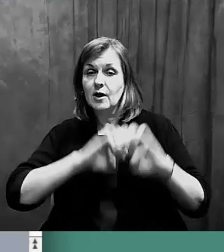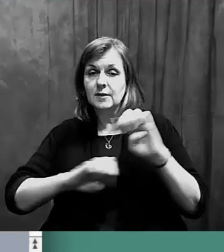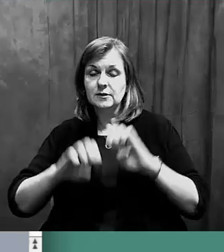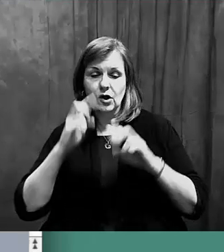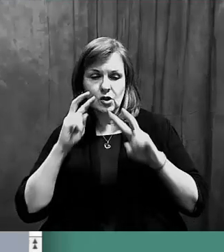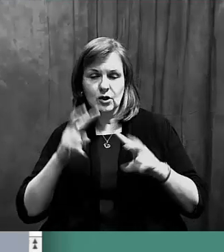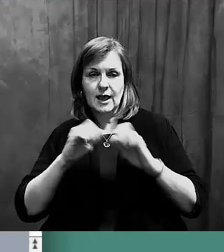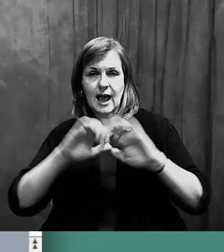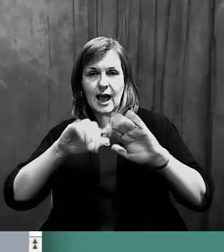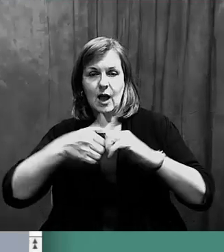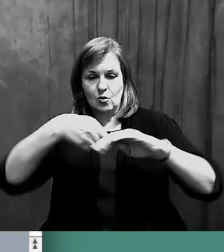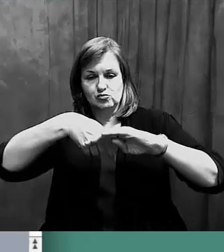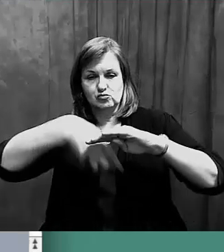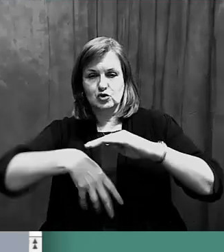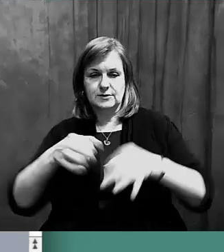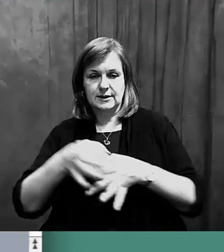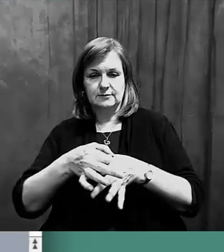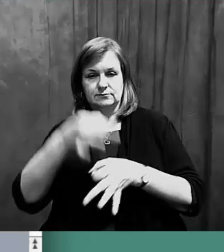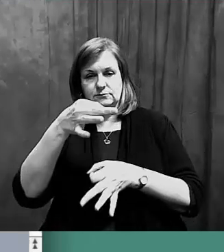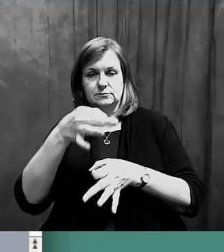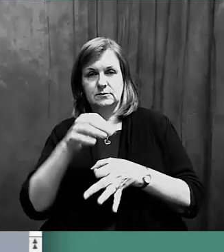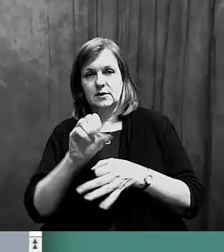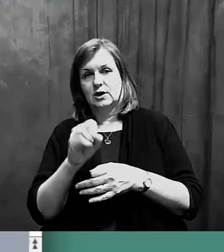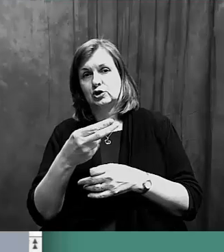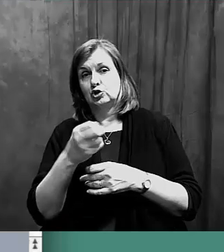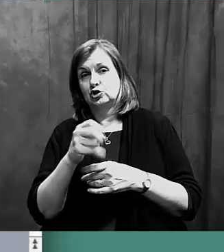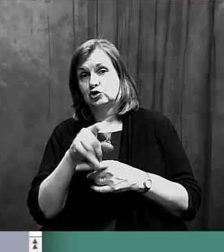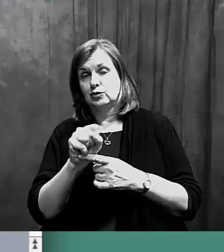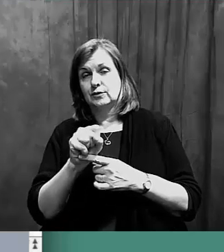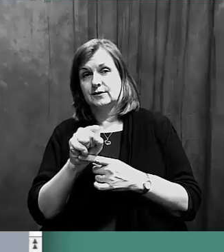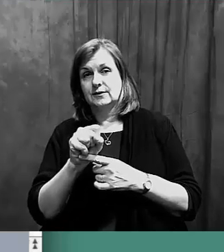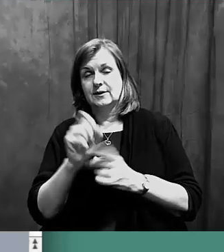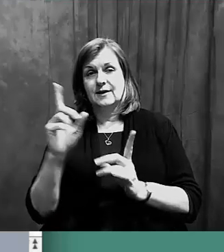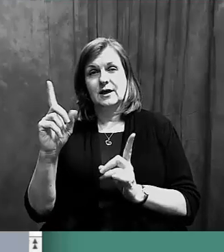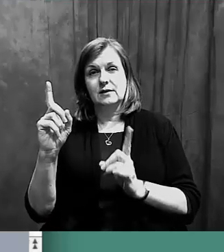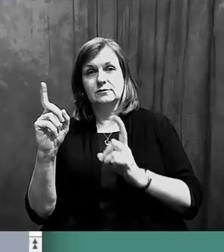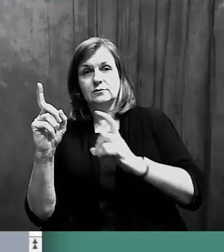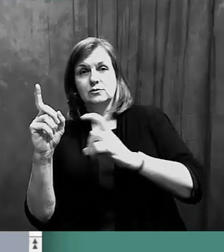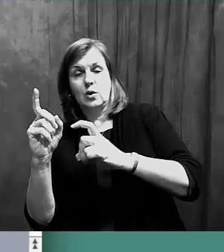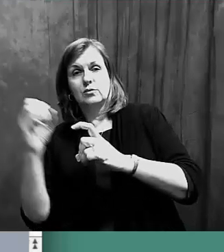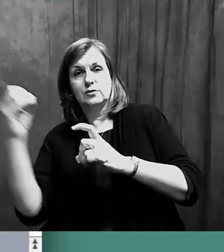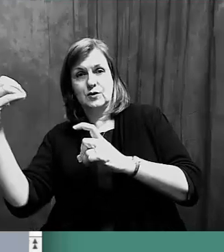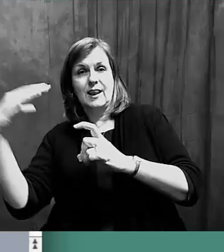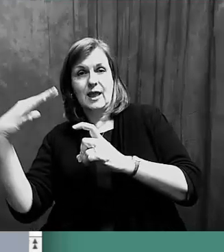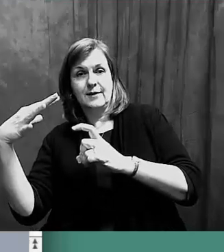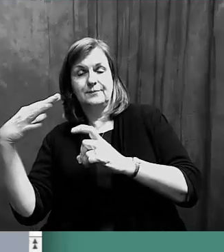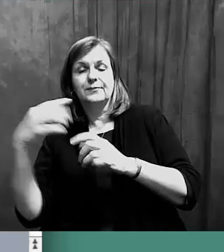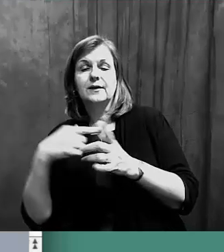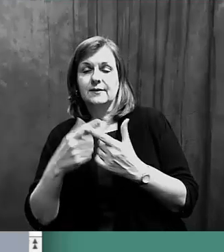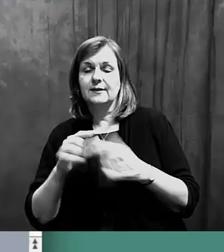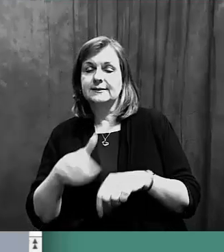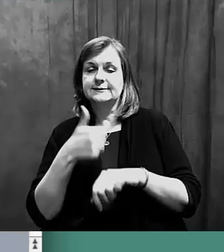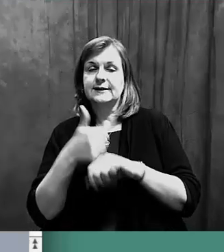at plant roots and shoots and how they were able to grow towards the light